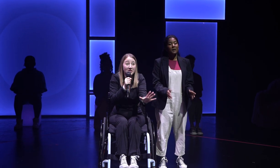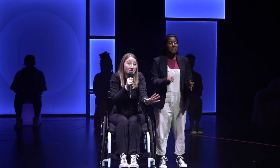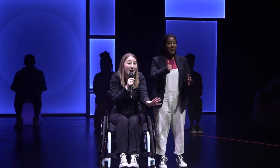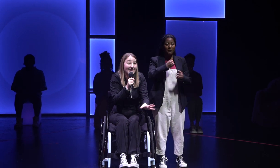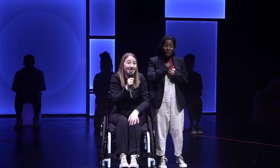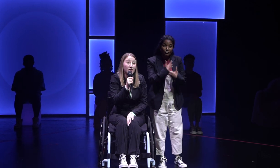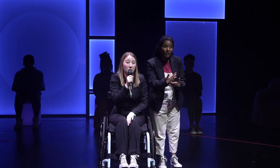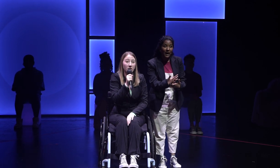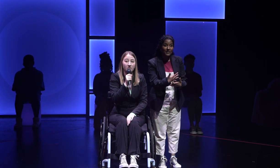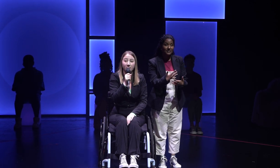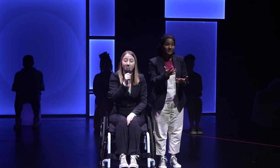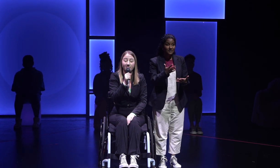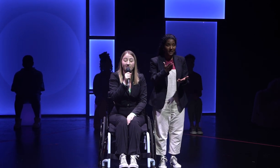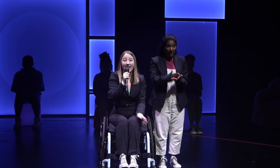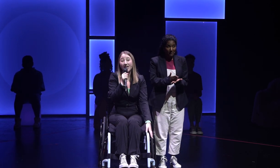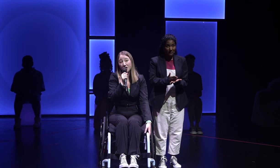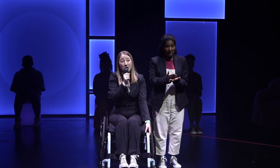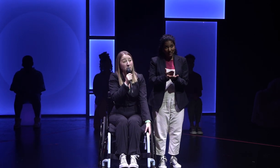come as a surprise to you but I actually love my